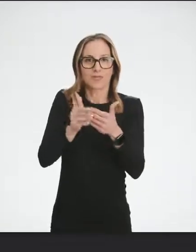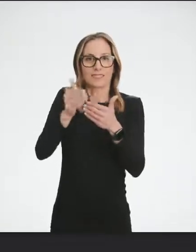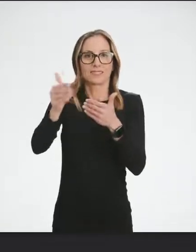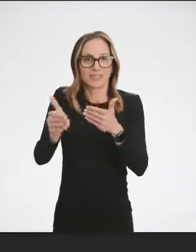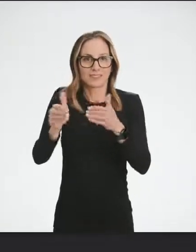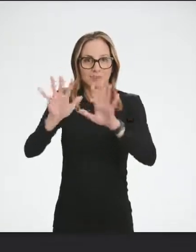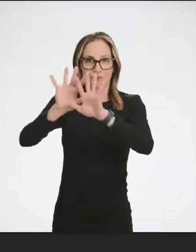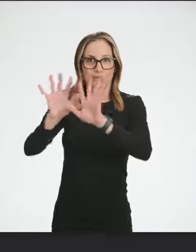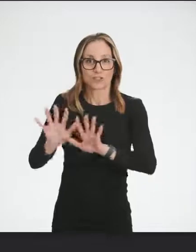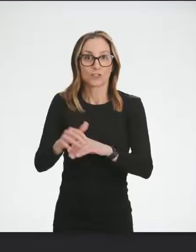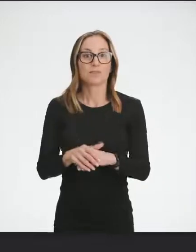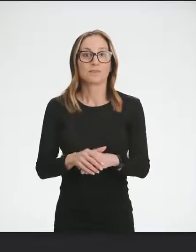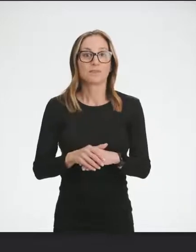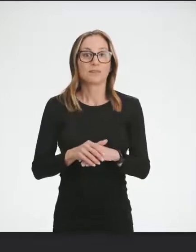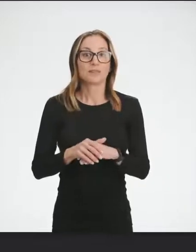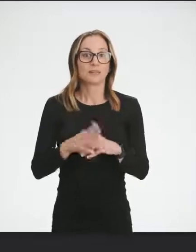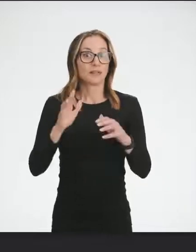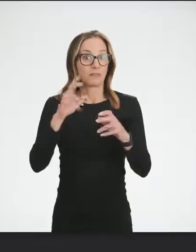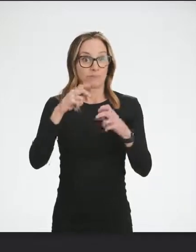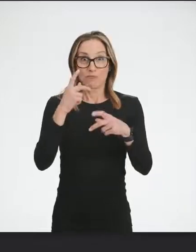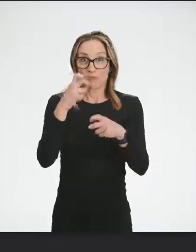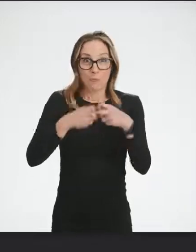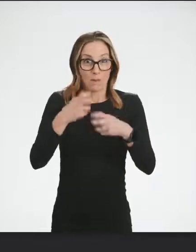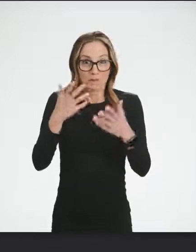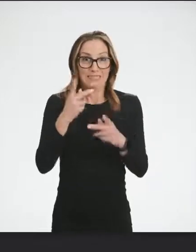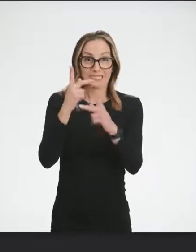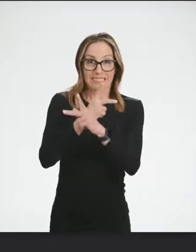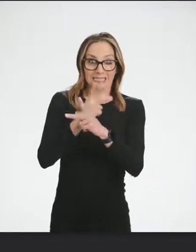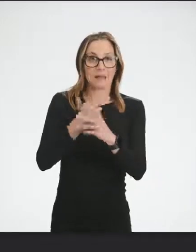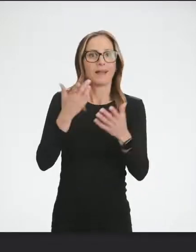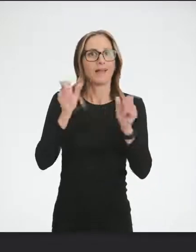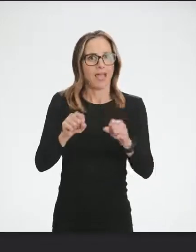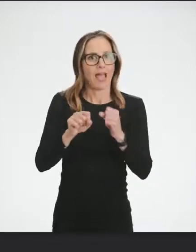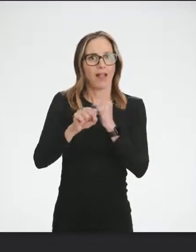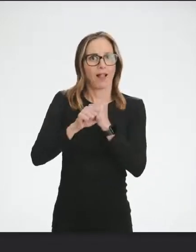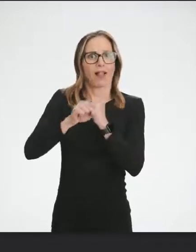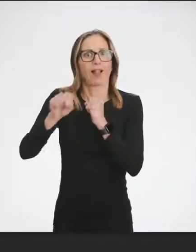The challenge is that this can introduce latency and take an unpredictable amount of memory.